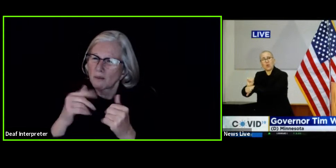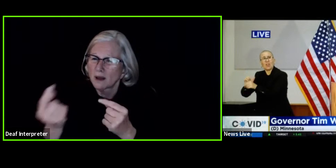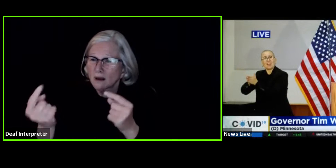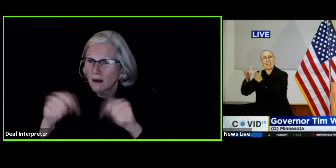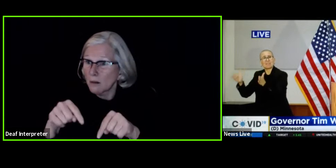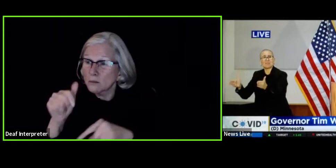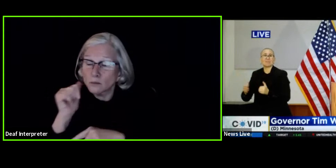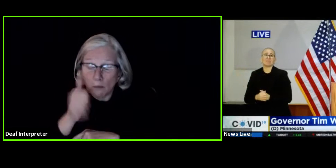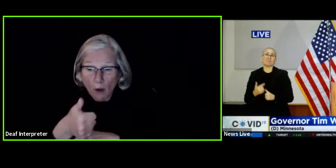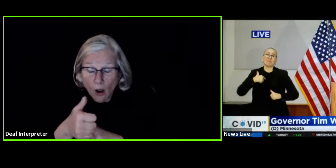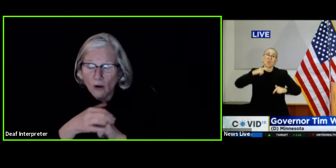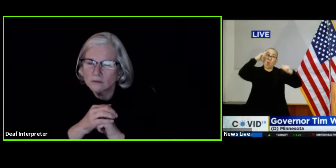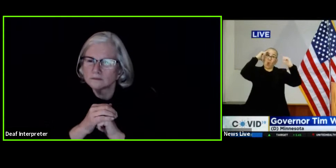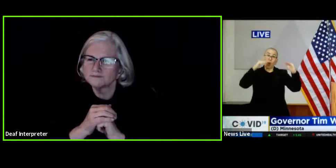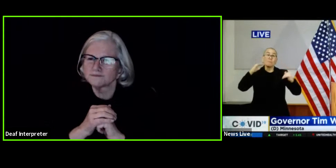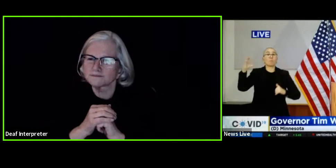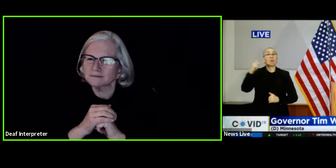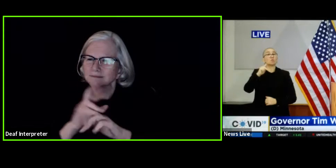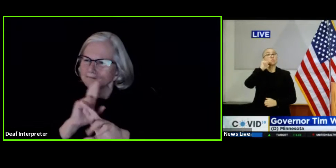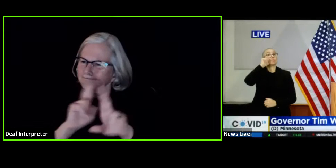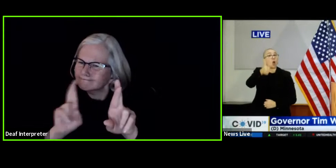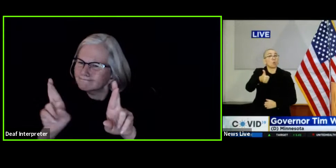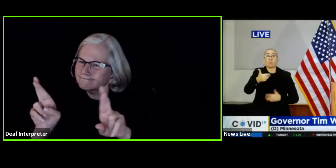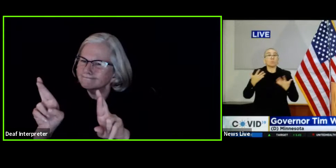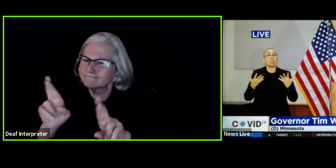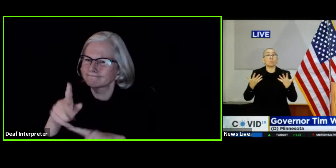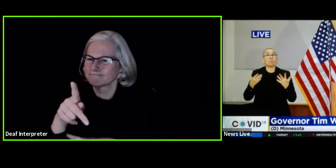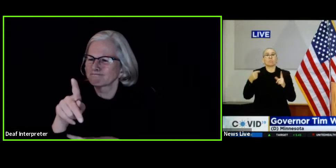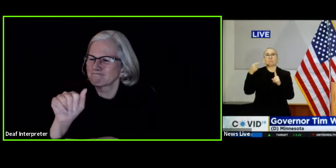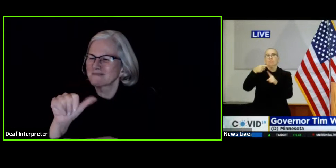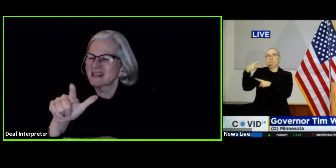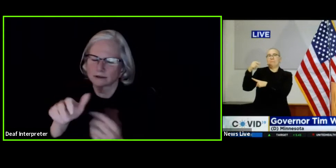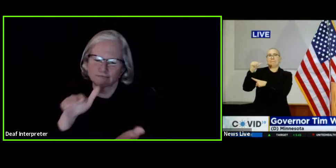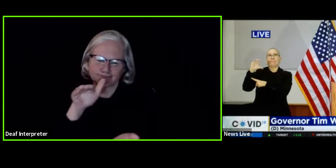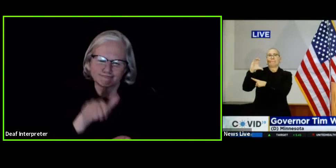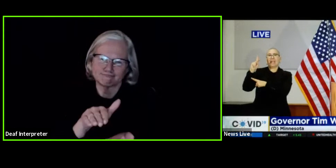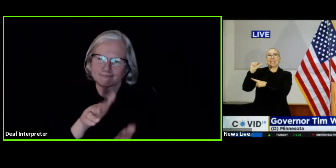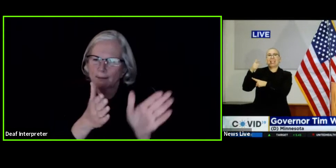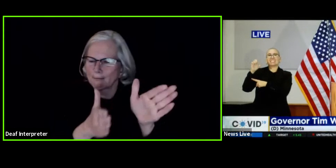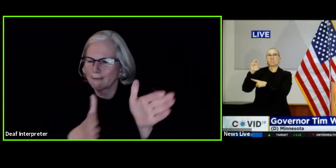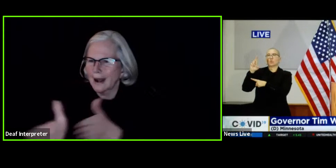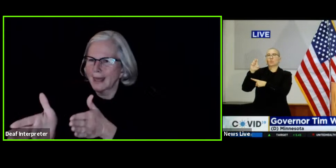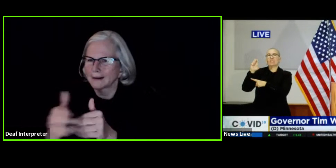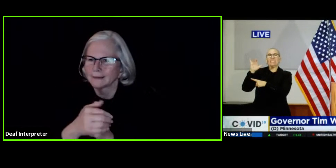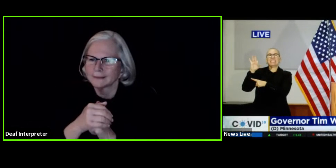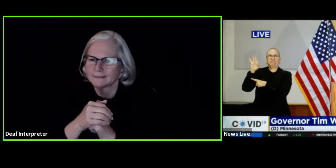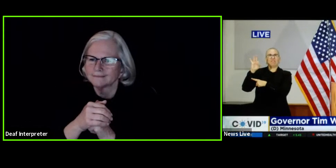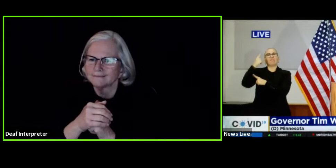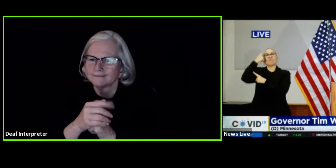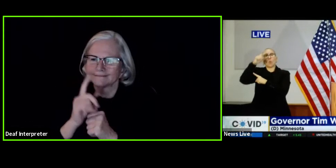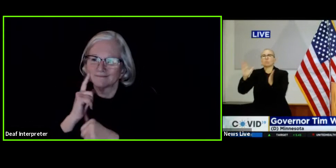PACKAGE OF RELIEF FOR OUR SMALL BUSINESSES AND THEIR EMPLOYEES WHO ARE SIMPLY DOING WHAT'S RIGHT TO PROTECT THEIR